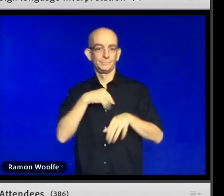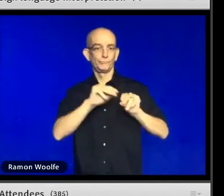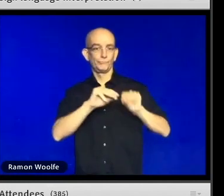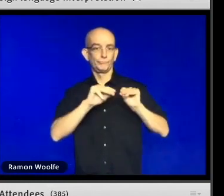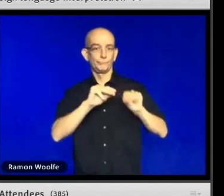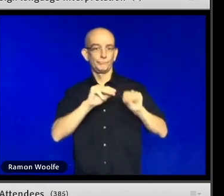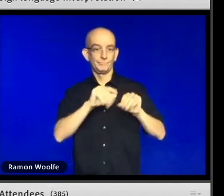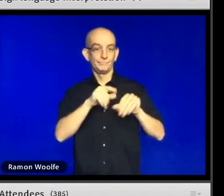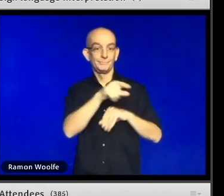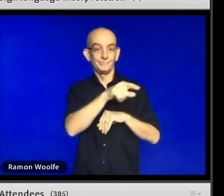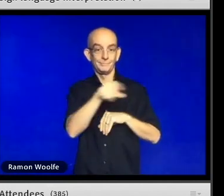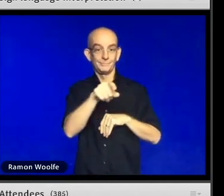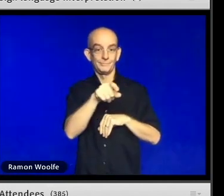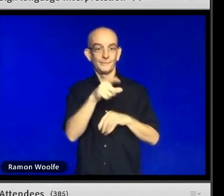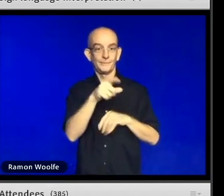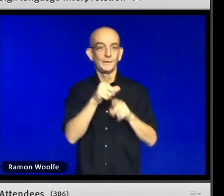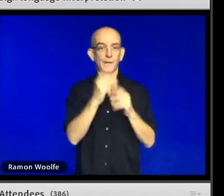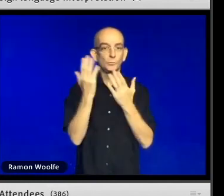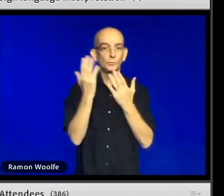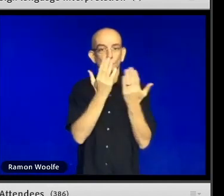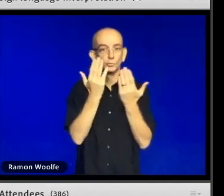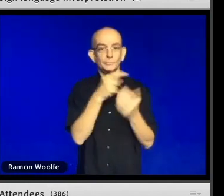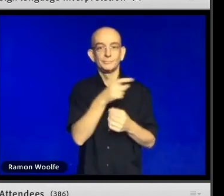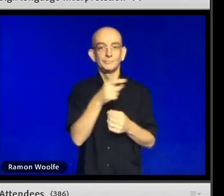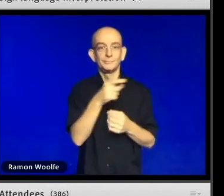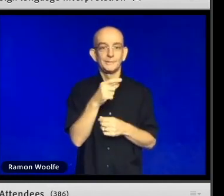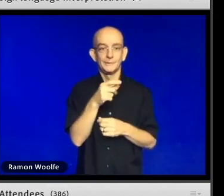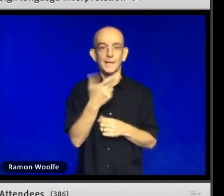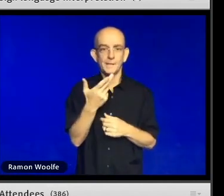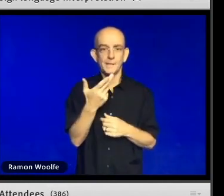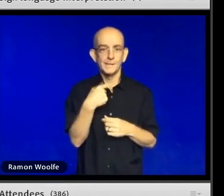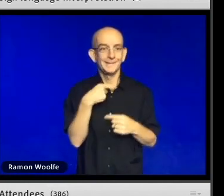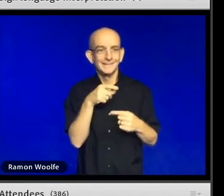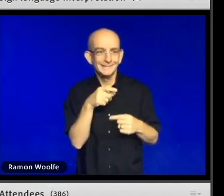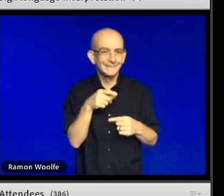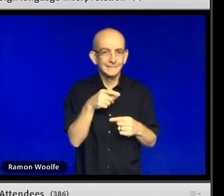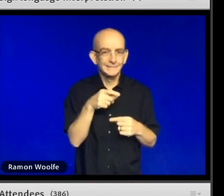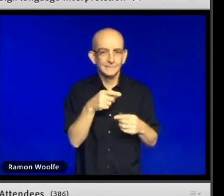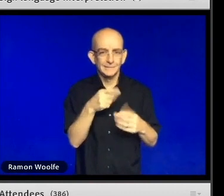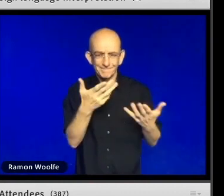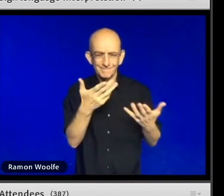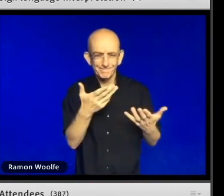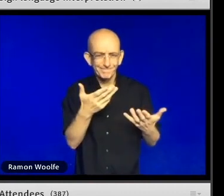at the same time. These are the main challenges that I really feel as a person in general